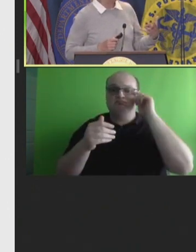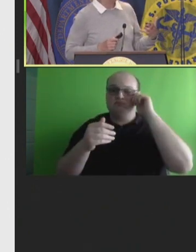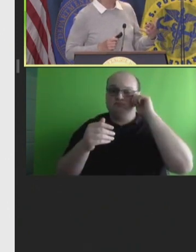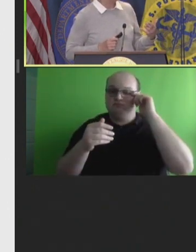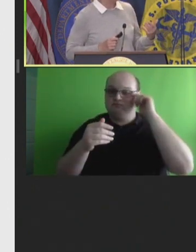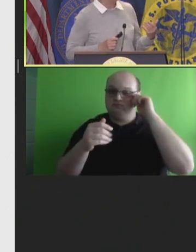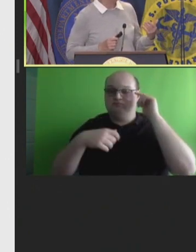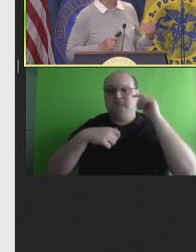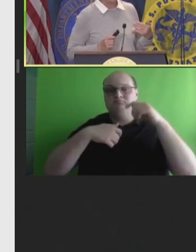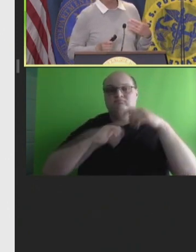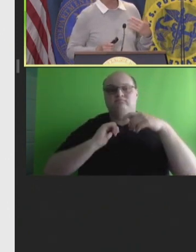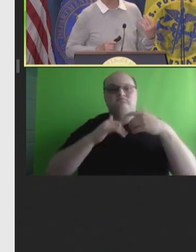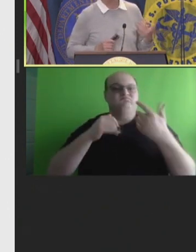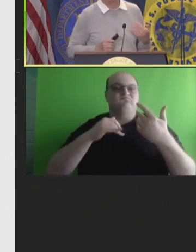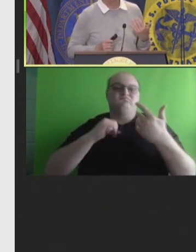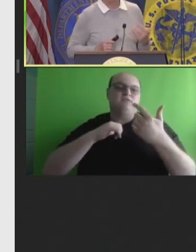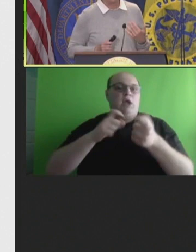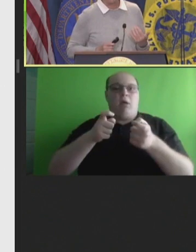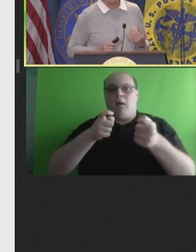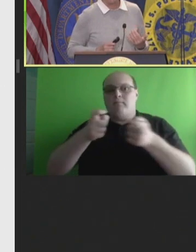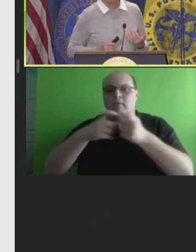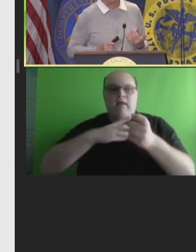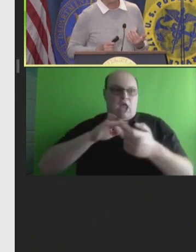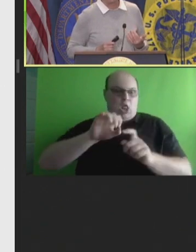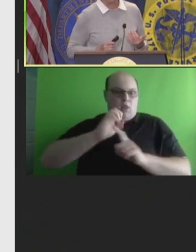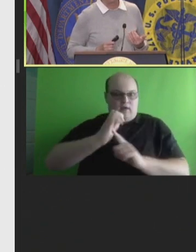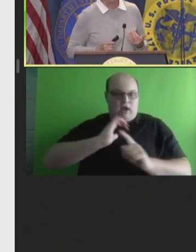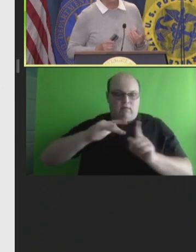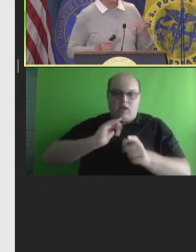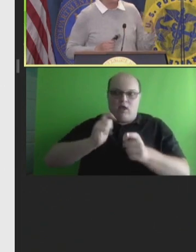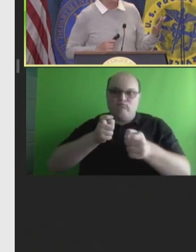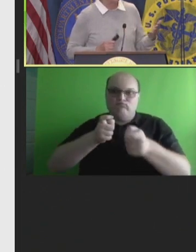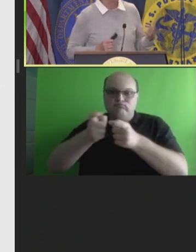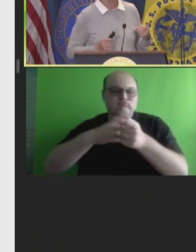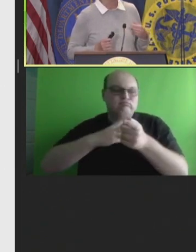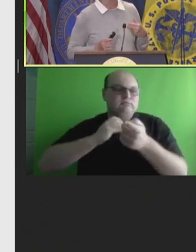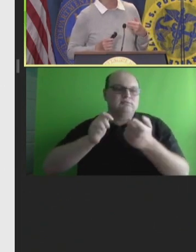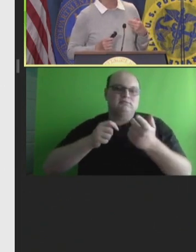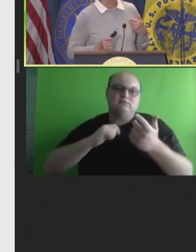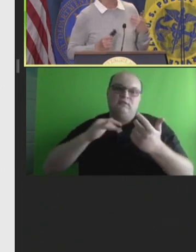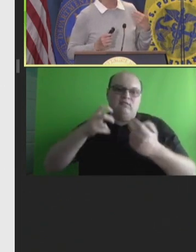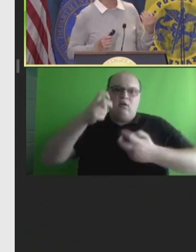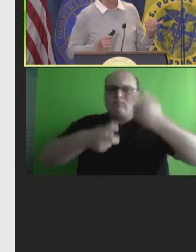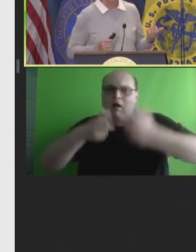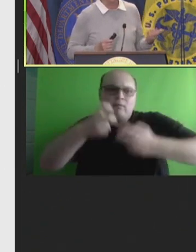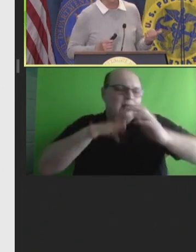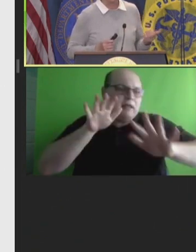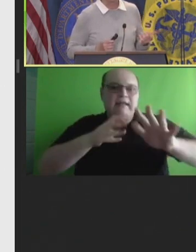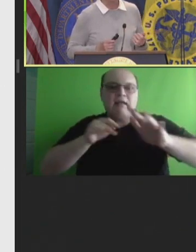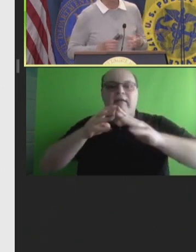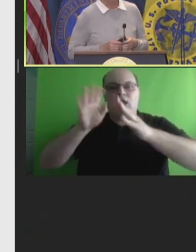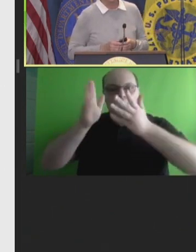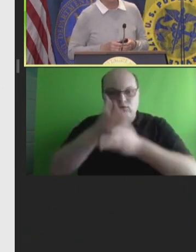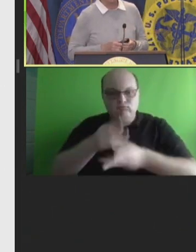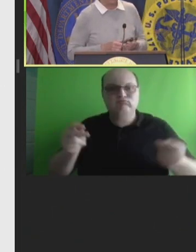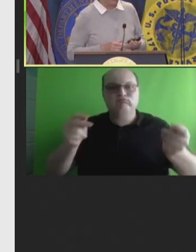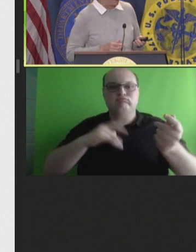managing in an environment of putting out fires and doing something heroic to stop a pandemic.